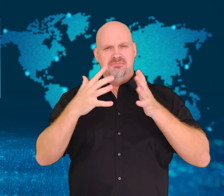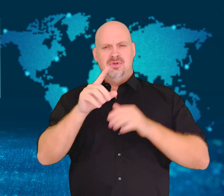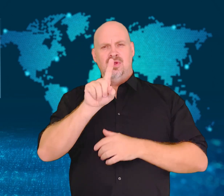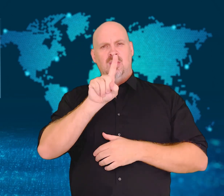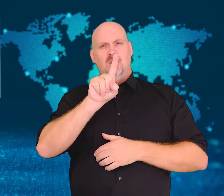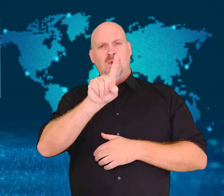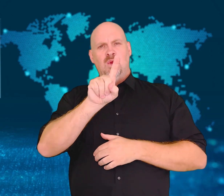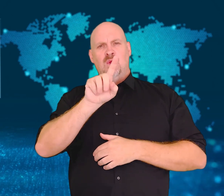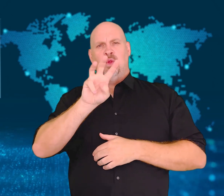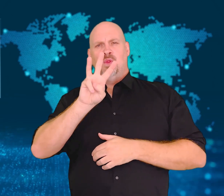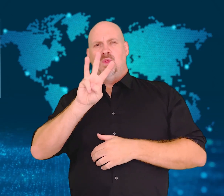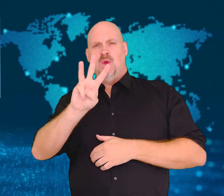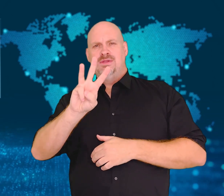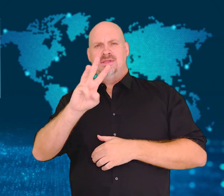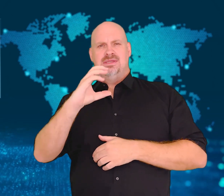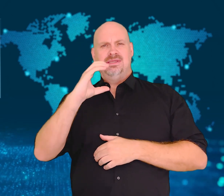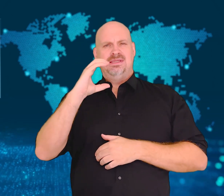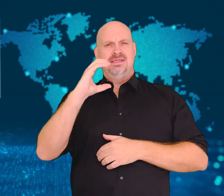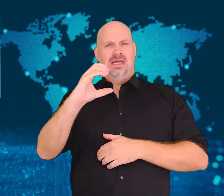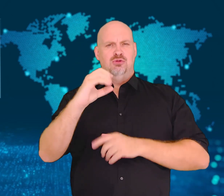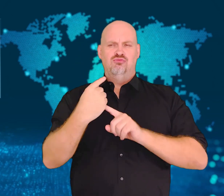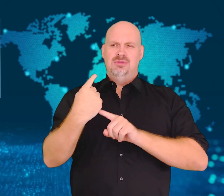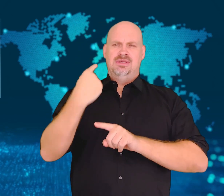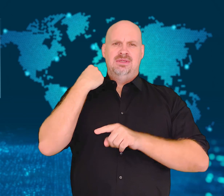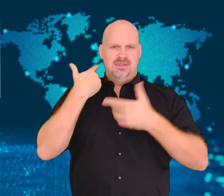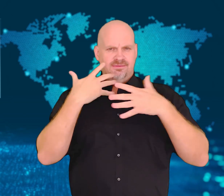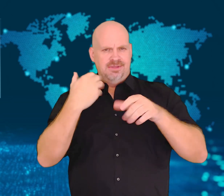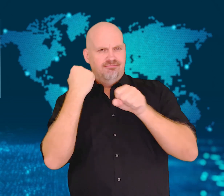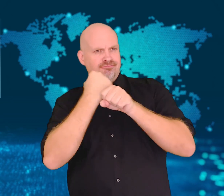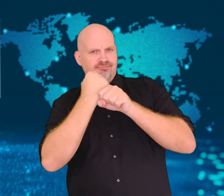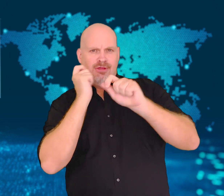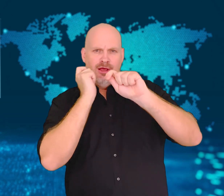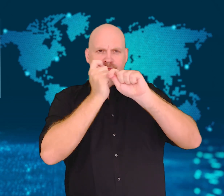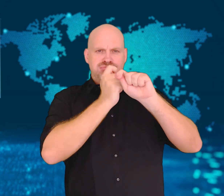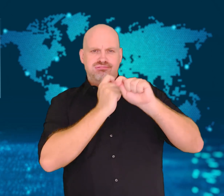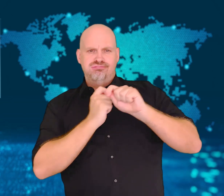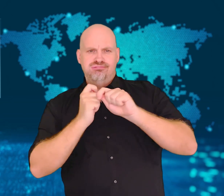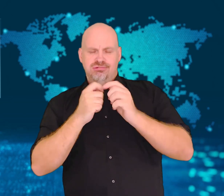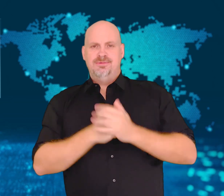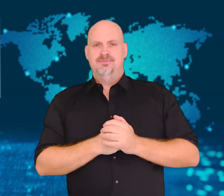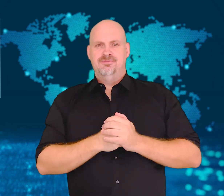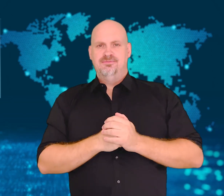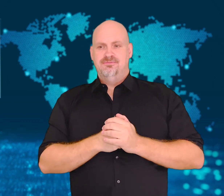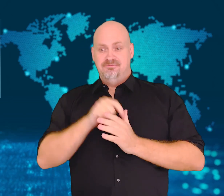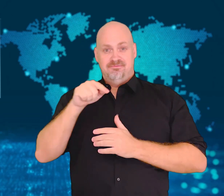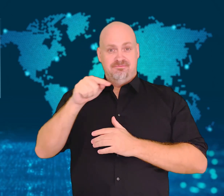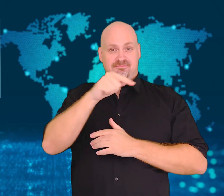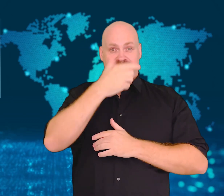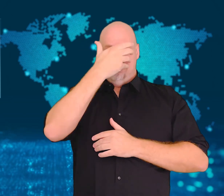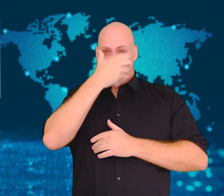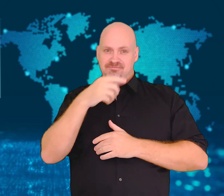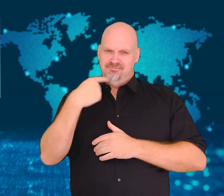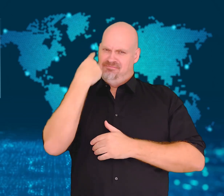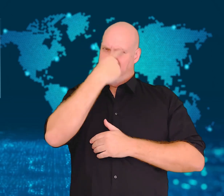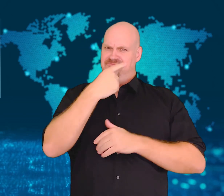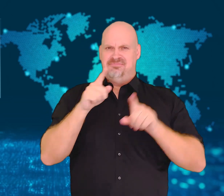Some of them look like carved human figures with oversized heads.